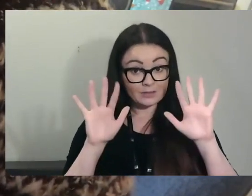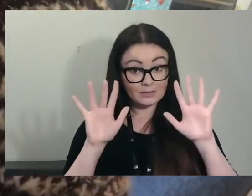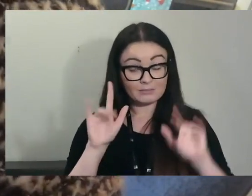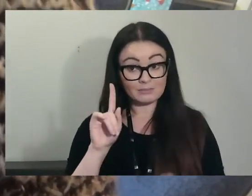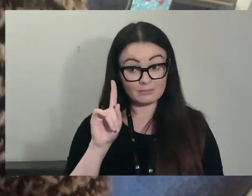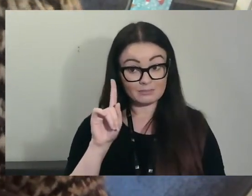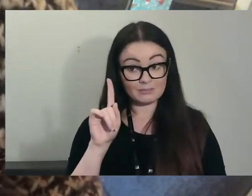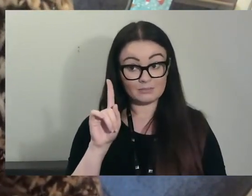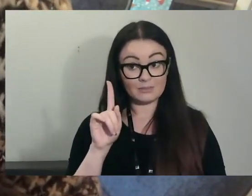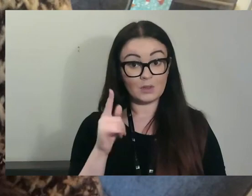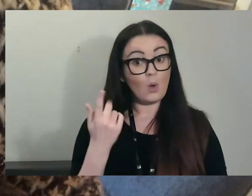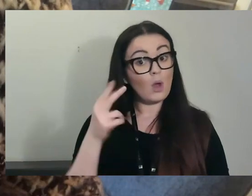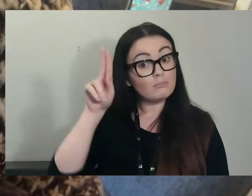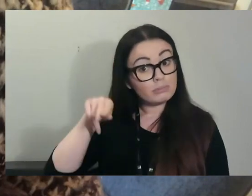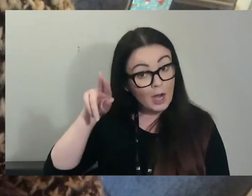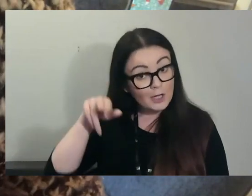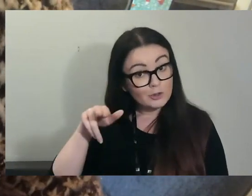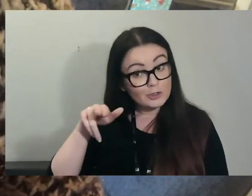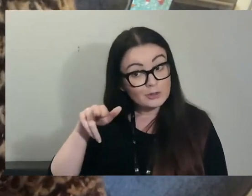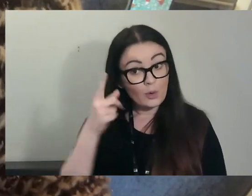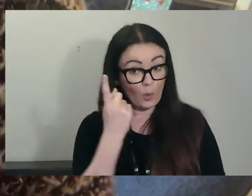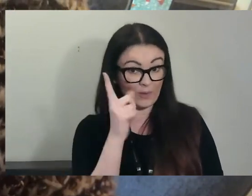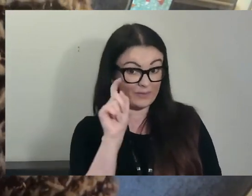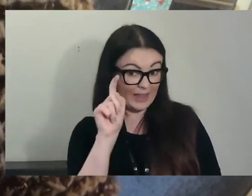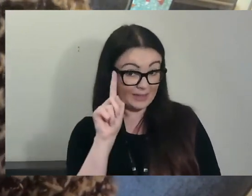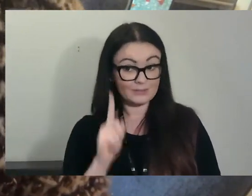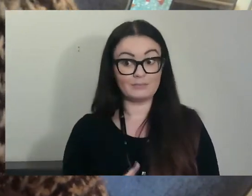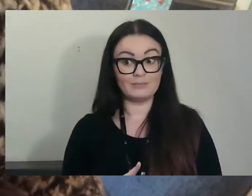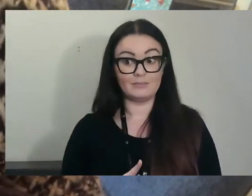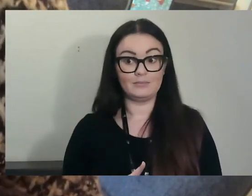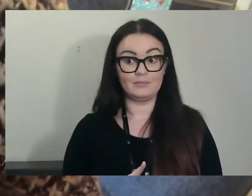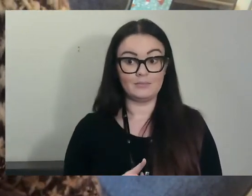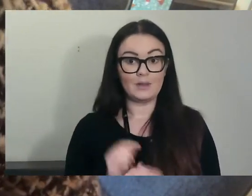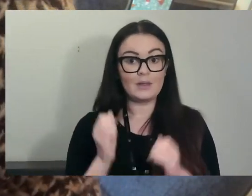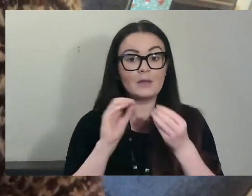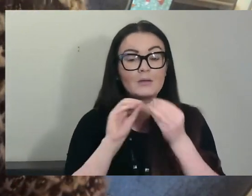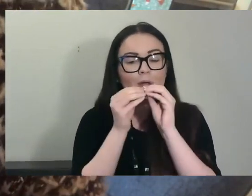So you could either use a brush for this or yeah fingers something that creates